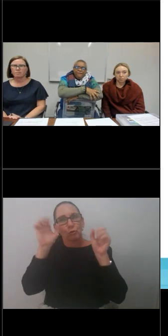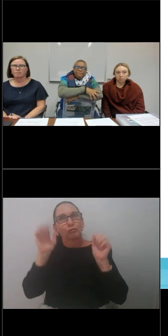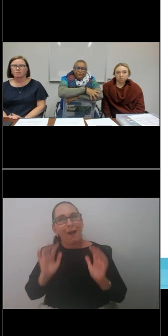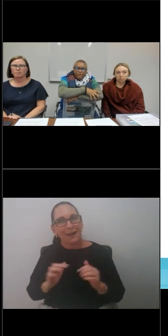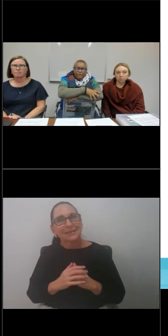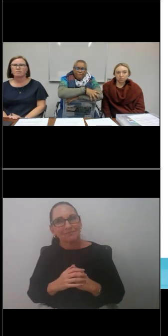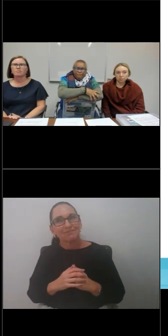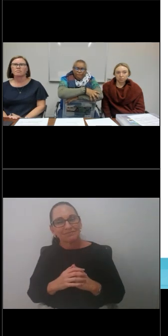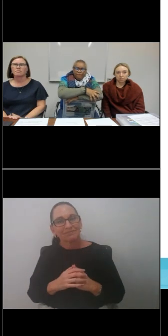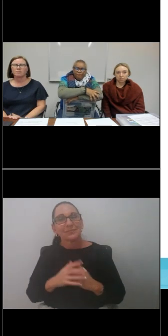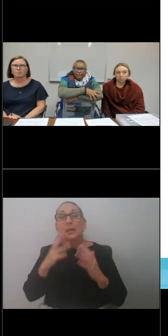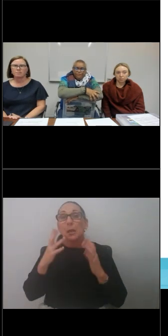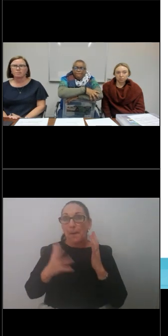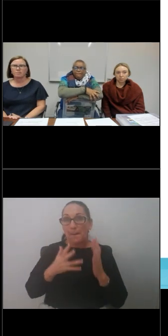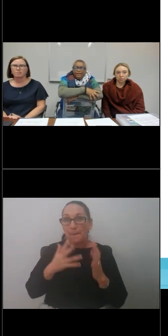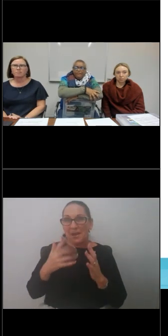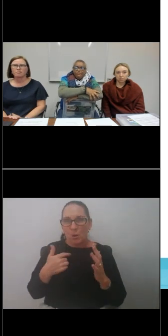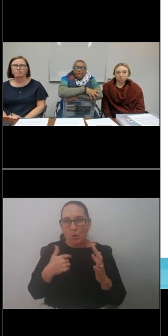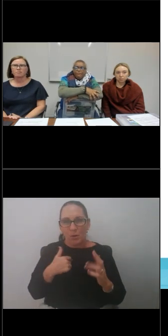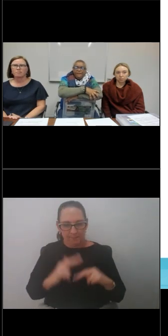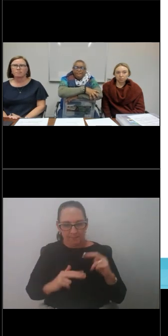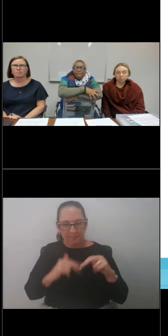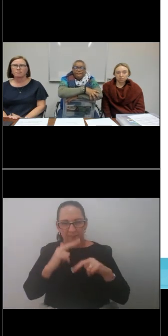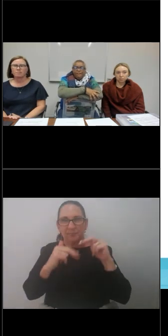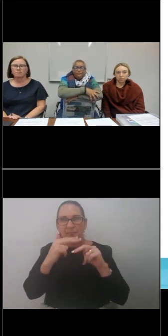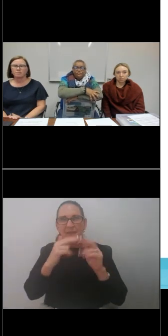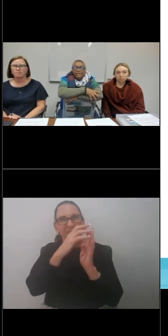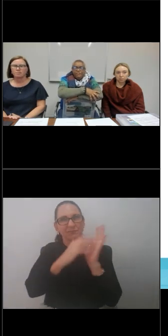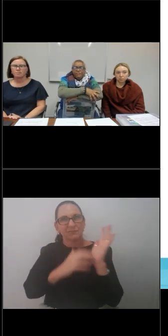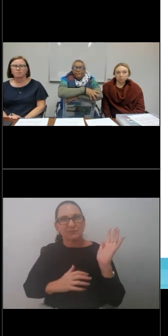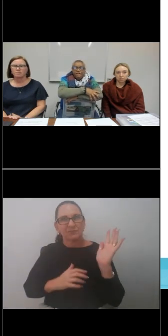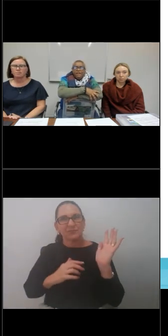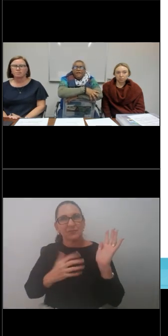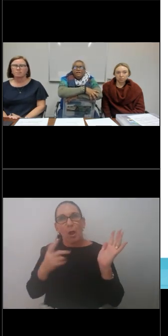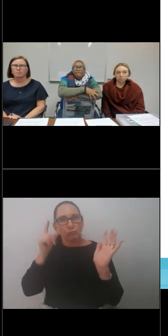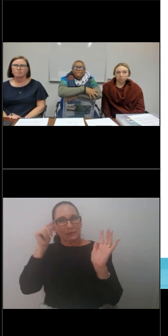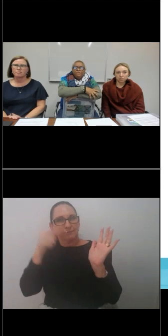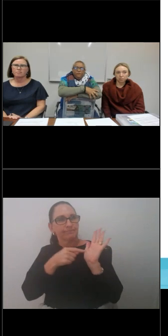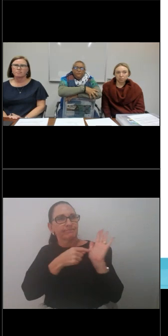the prototype and from the prototype we actually then went out and did a state consultation um so